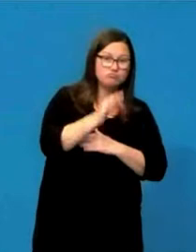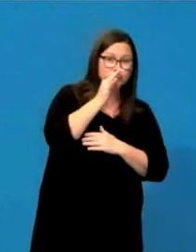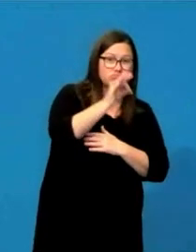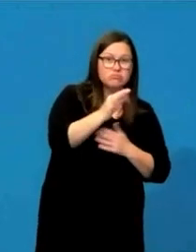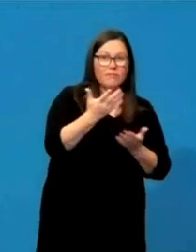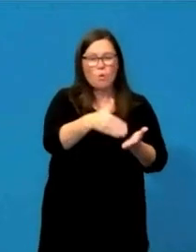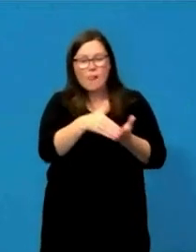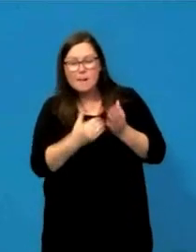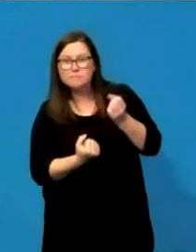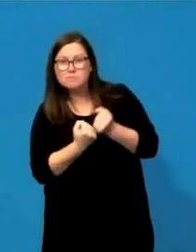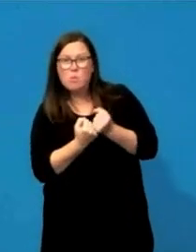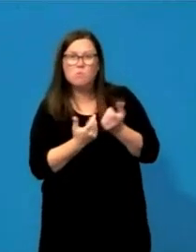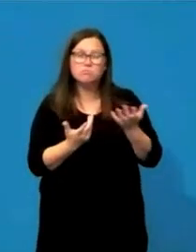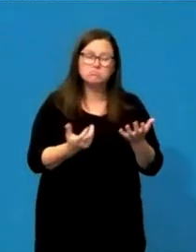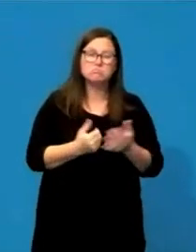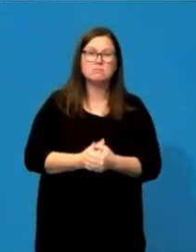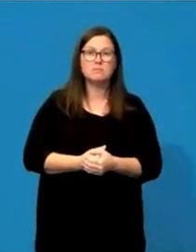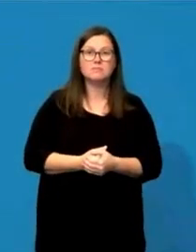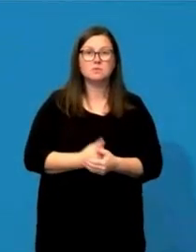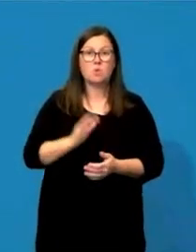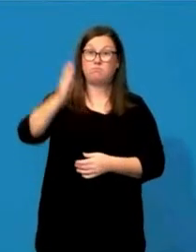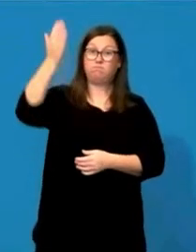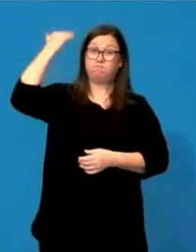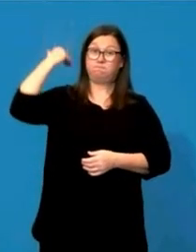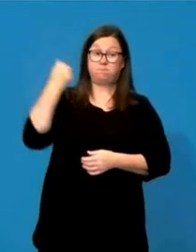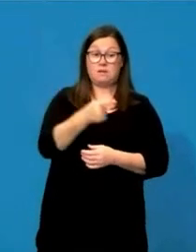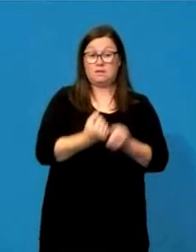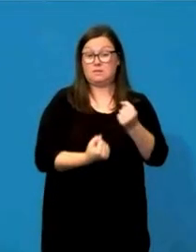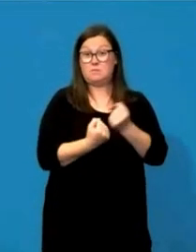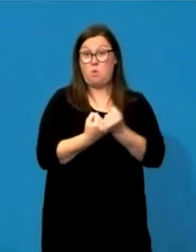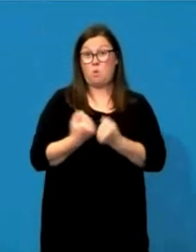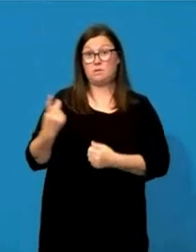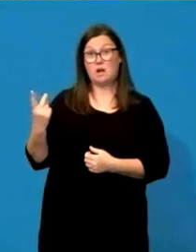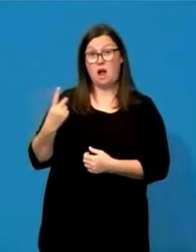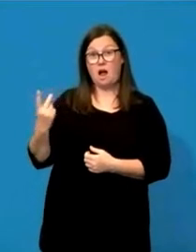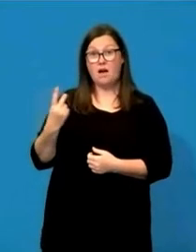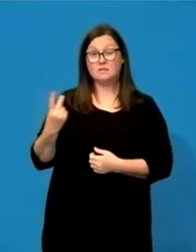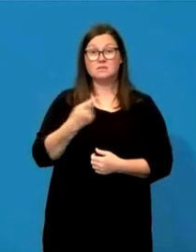So, in the days that they were supporting us, they used to do face-to-face home visits,